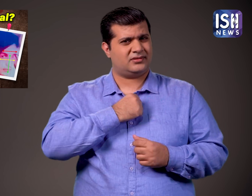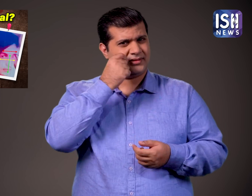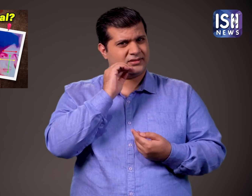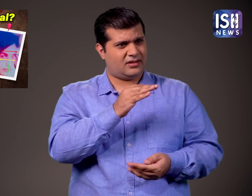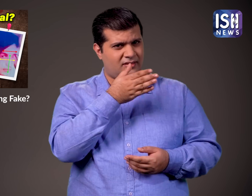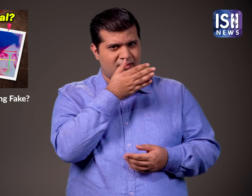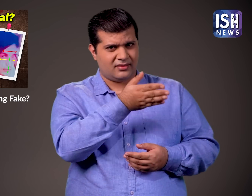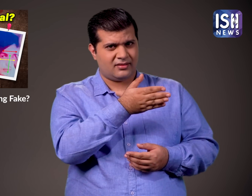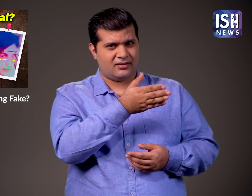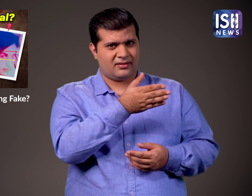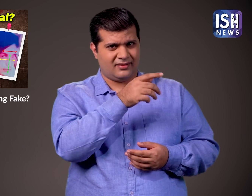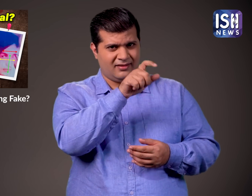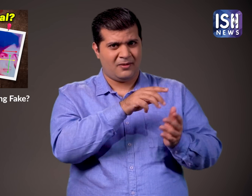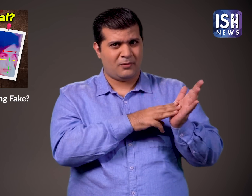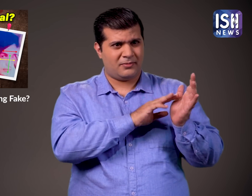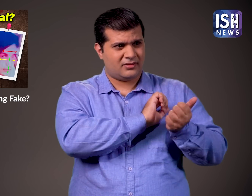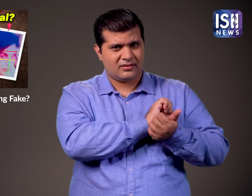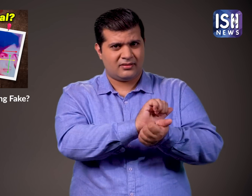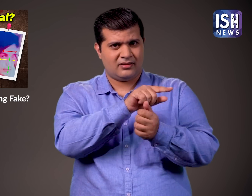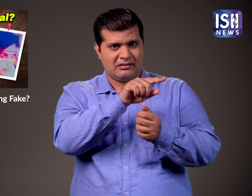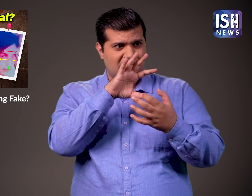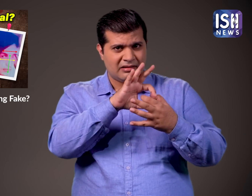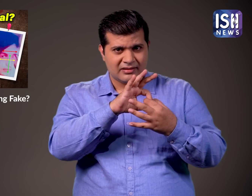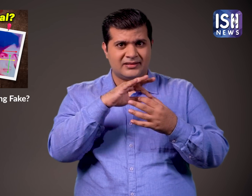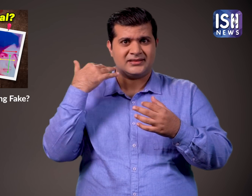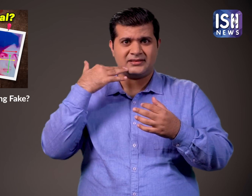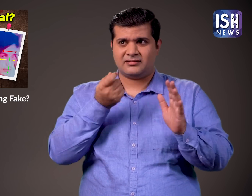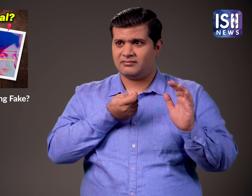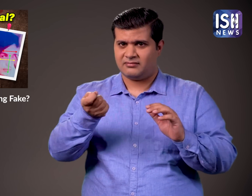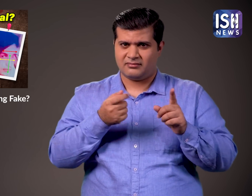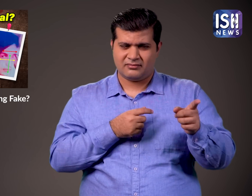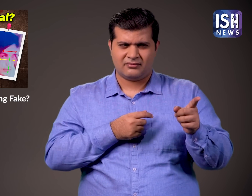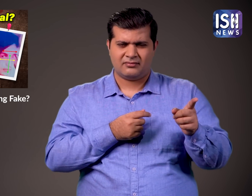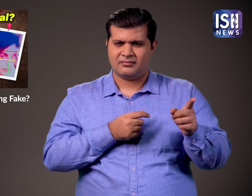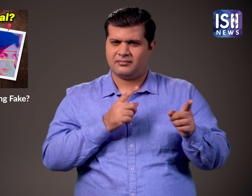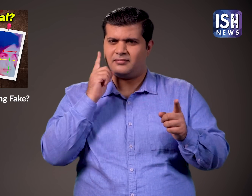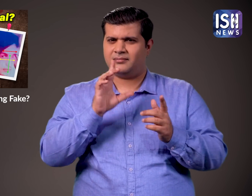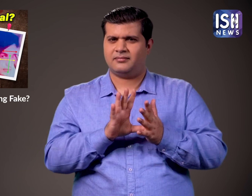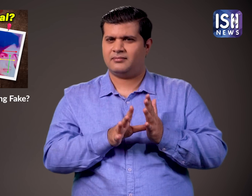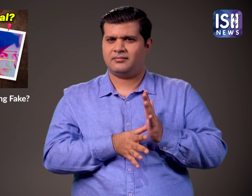Shehzad was arrested for attacking Saif Ali Khan with a knife, but that seems unlikely.